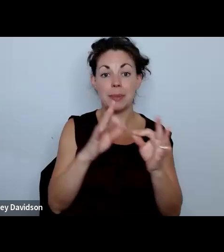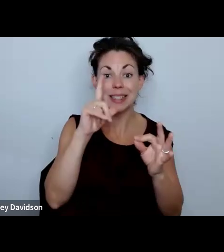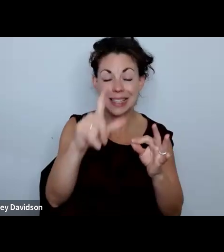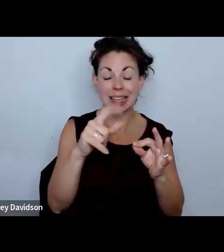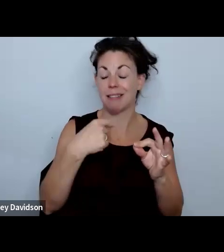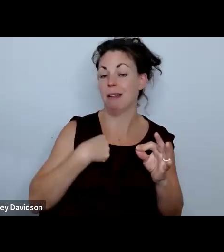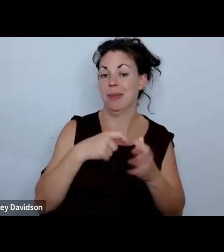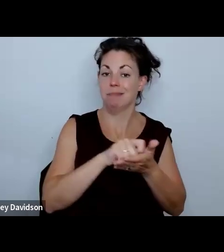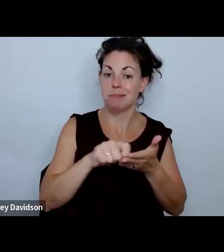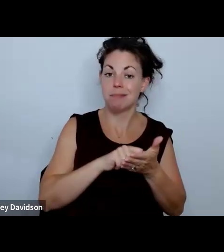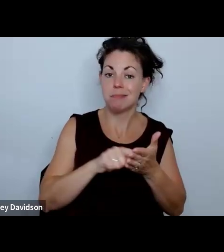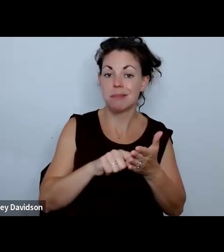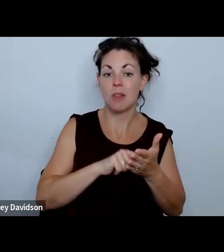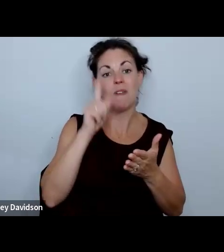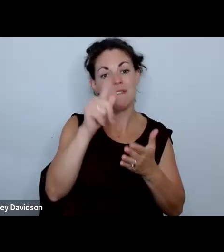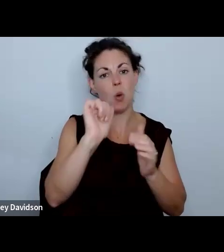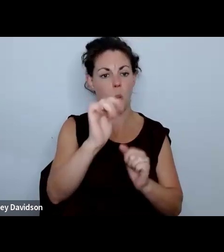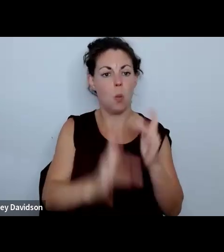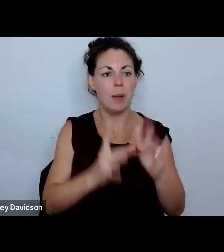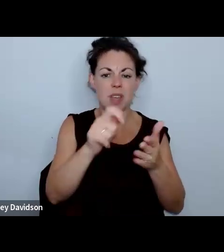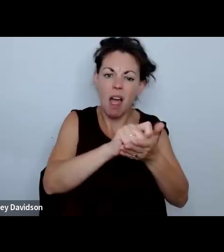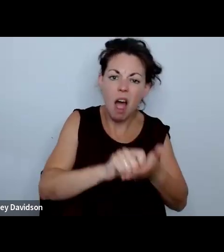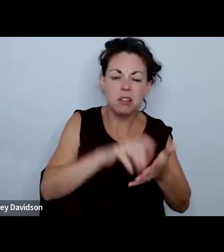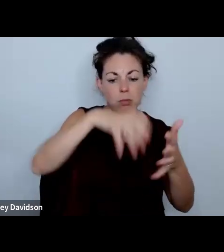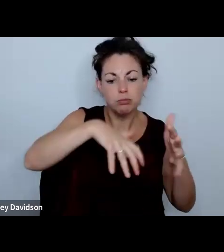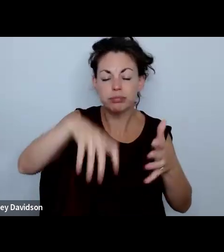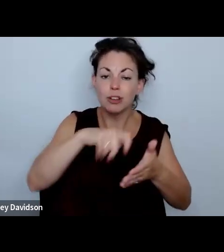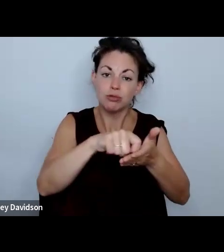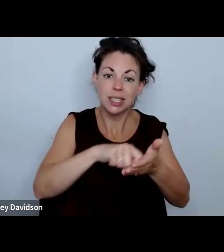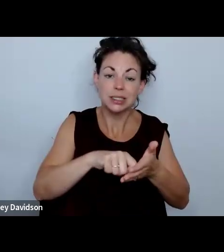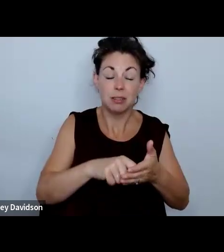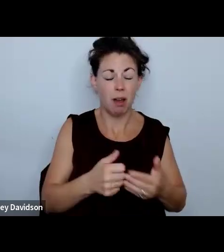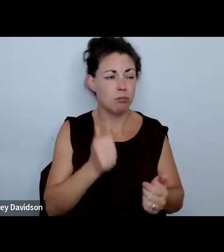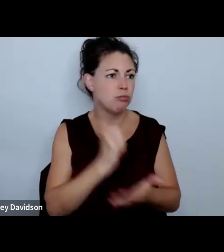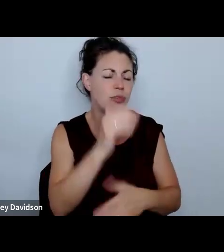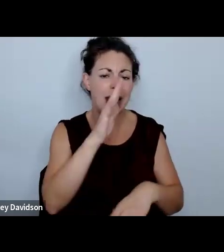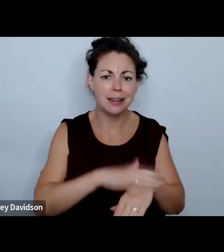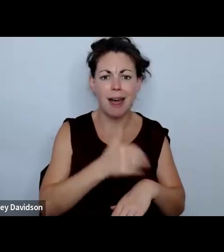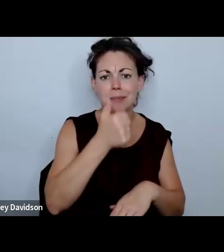churned out very quickly and didn't allow enough time to study issues in detail.